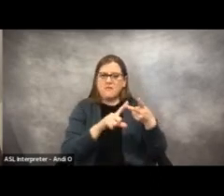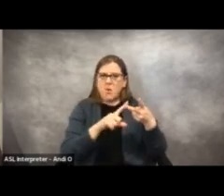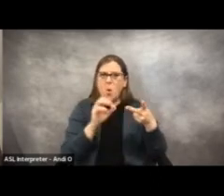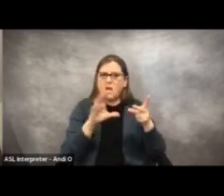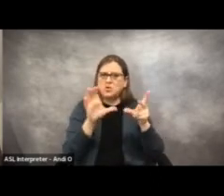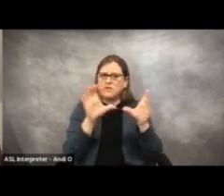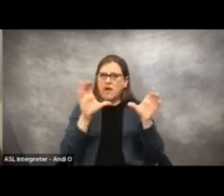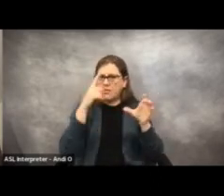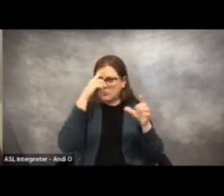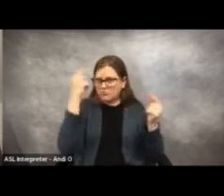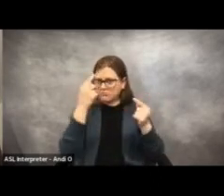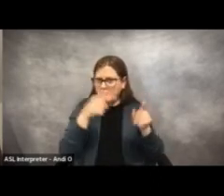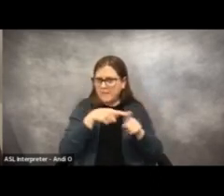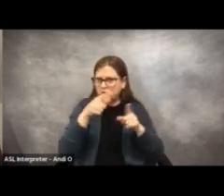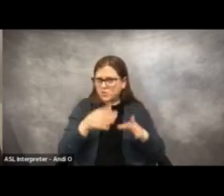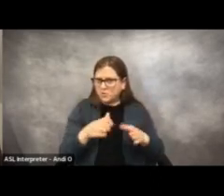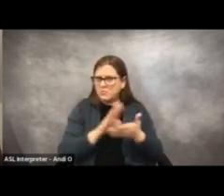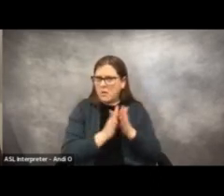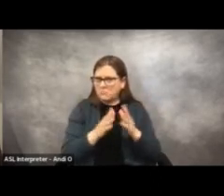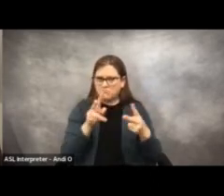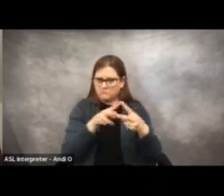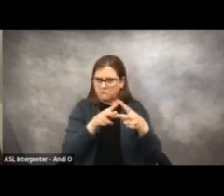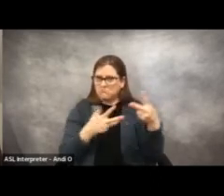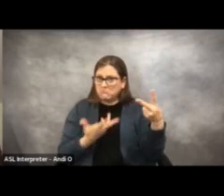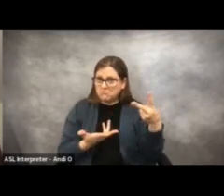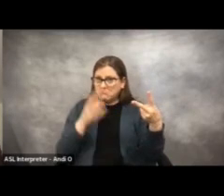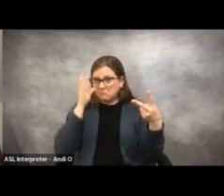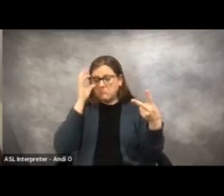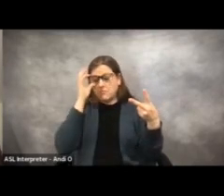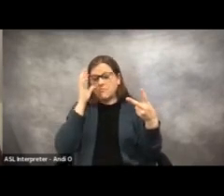Specialists, which would set them apart within your